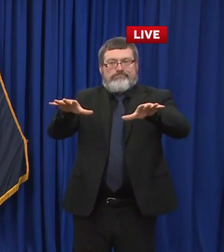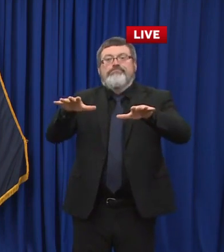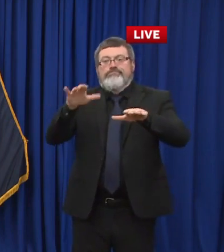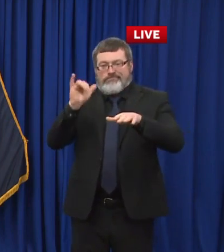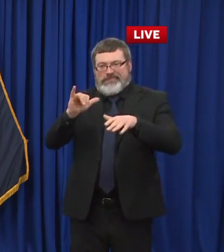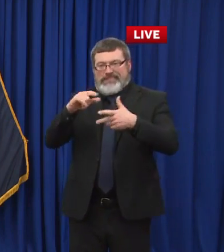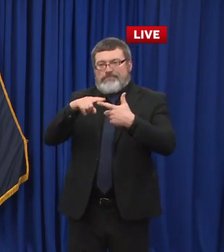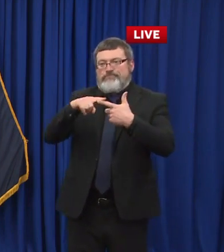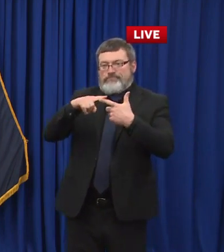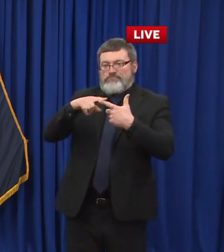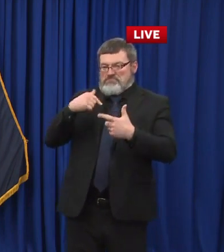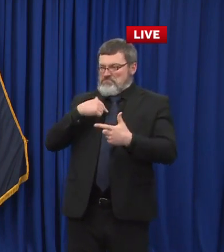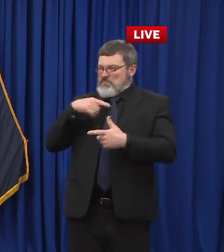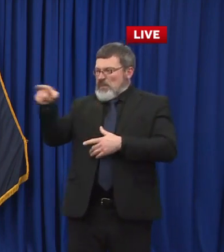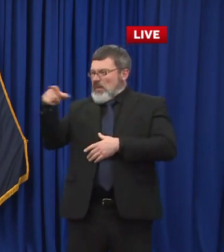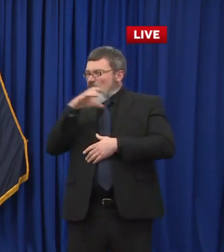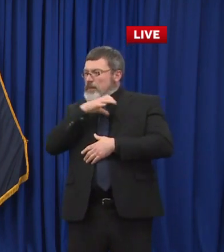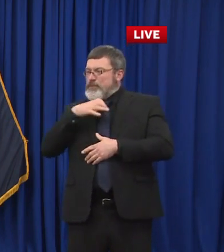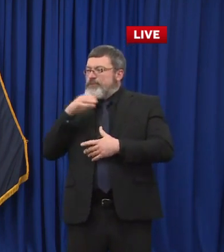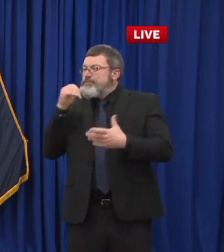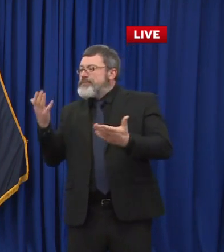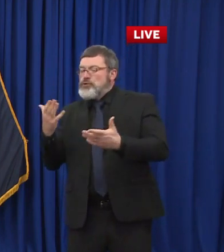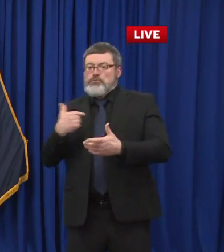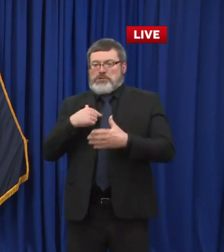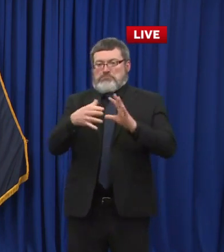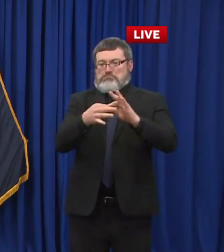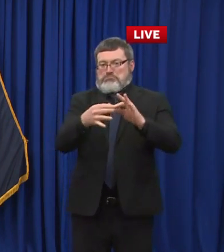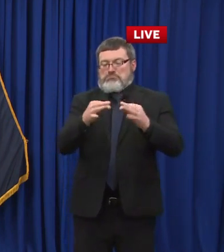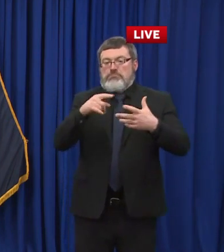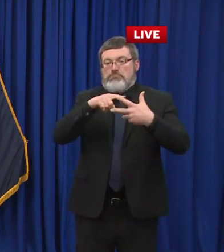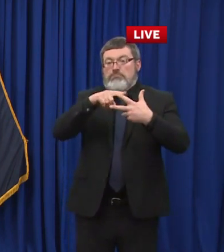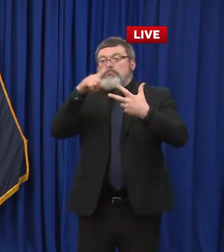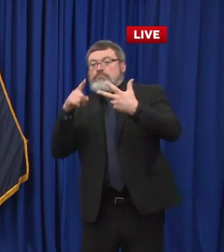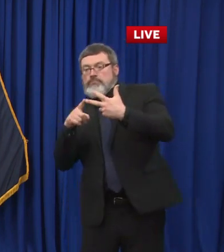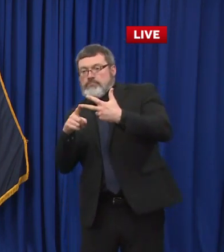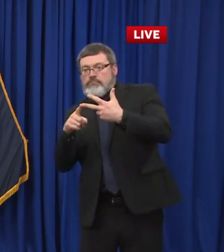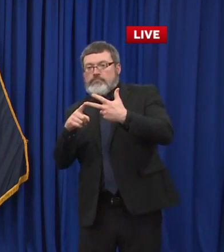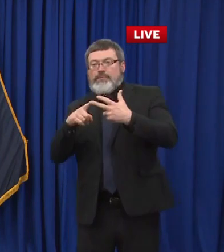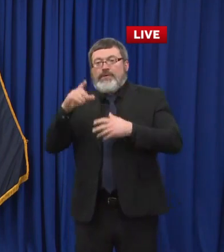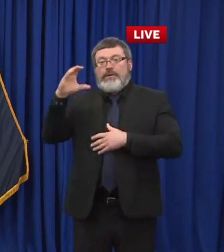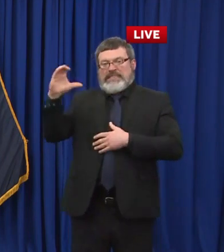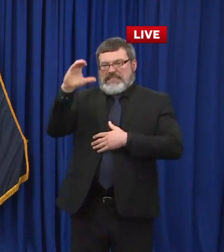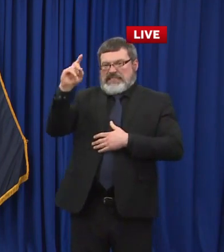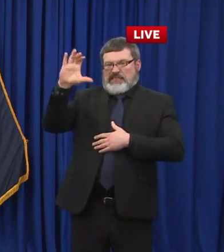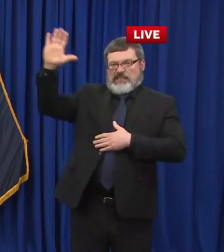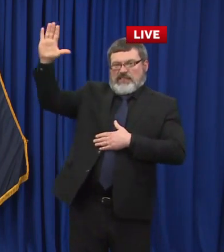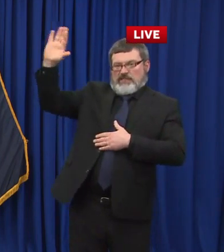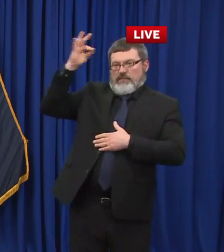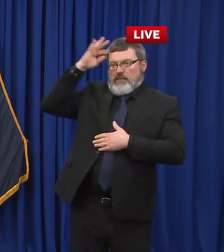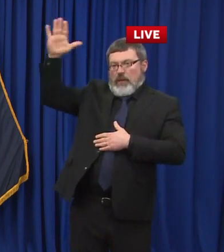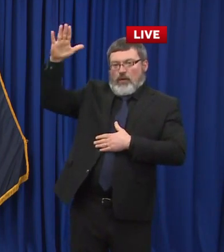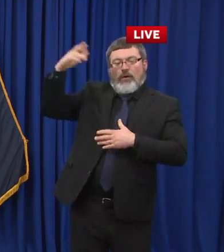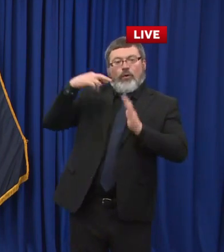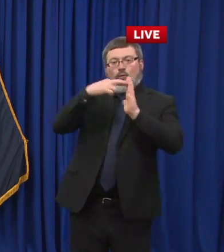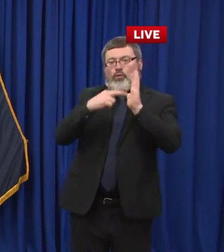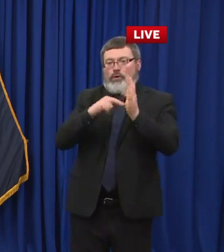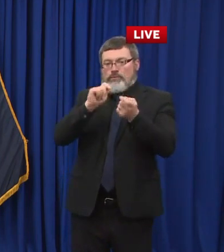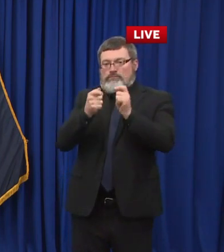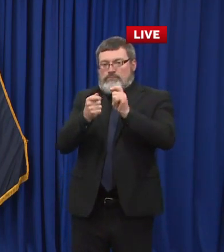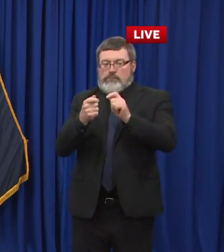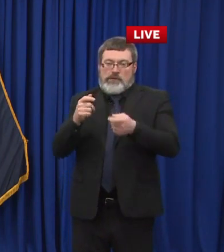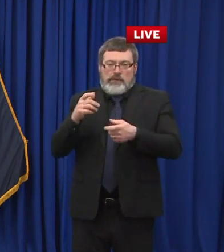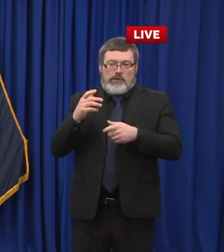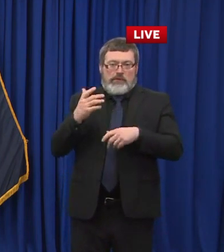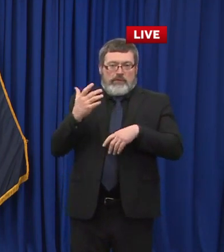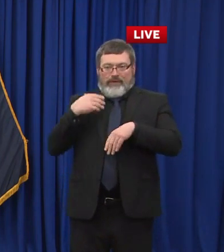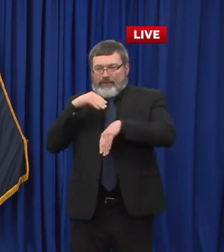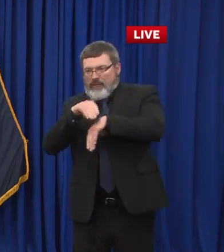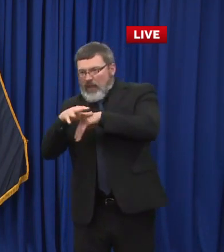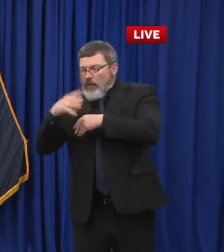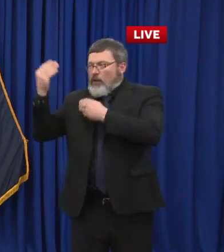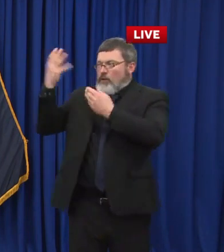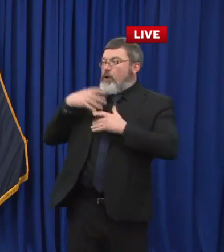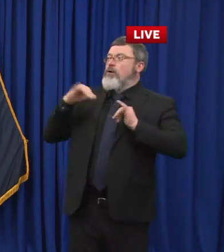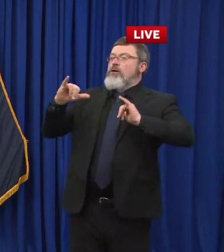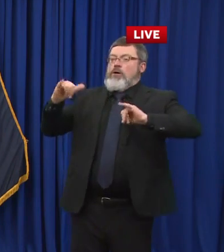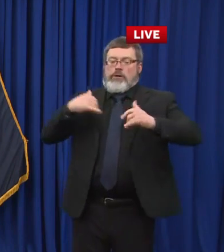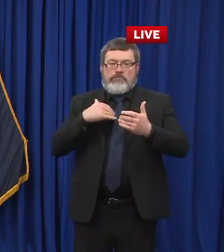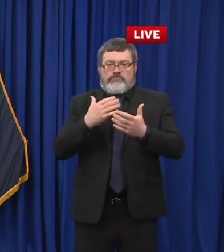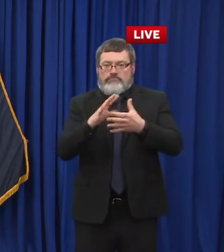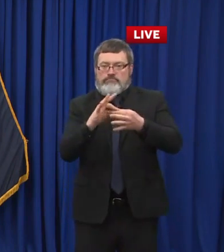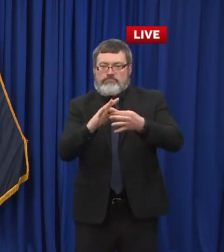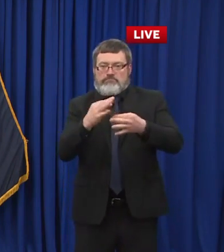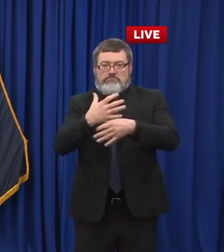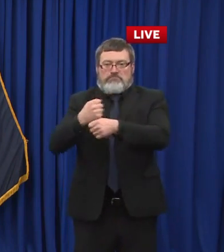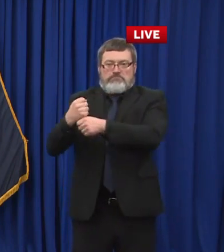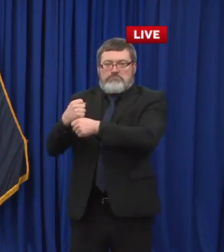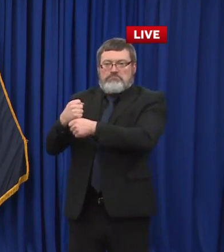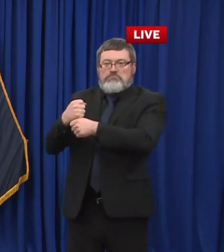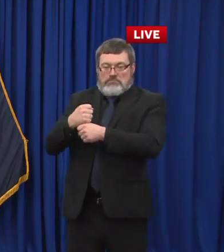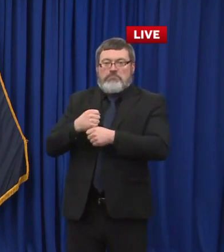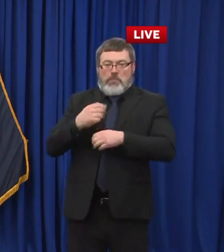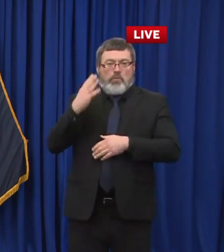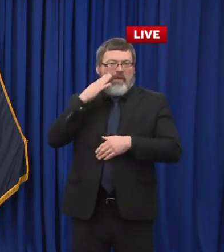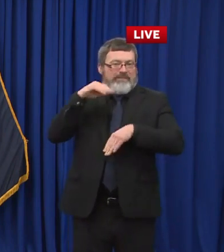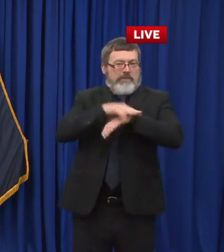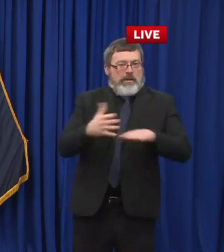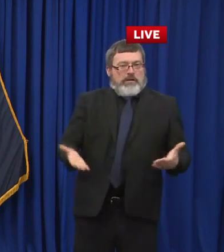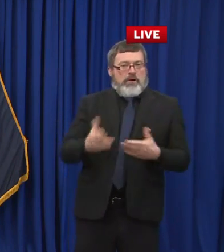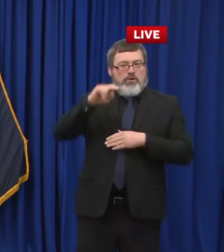I WILL PROVIDE THE GENERAL PUBLIC HEALTH BREAK -- AND THEN I WILL SAY A FEW WORDS ABOUT THE RELEASE OF CDC’S NEW QUARANTINE GUIDANCE YESTERDAY AND HOW WE PLAN ON ADOPTING THAT IN NEW